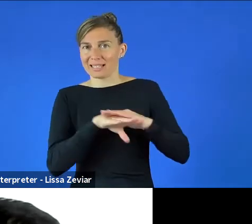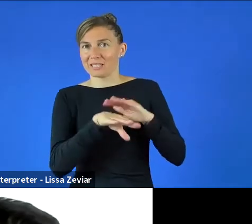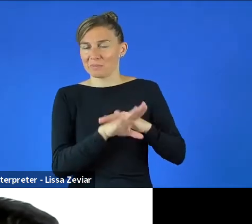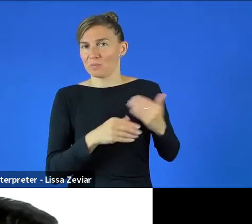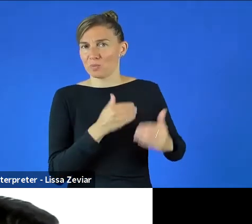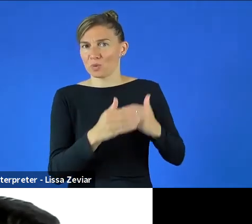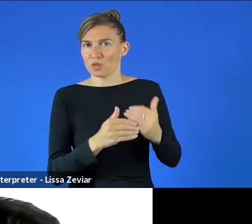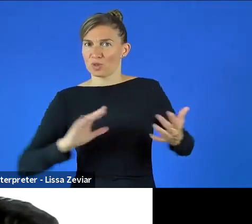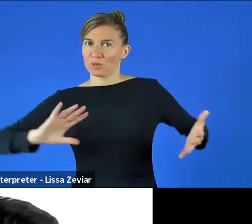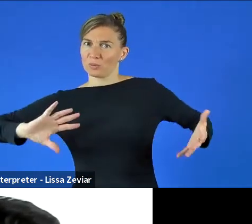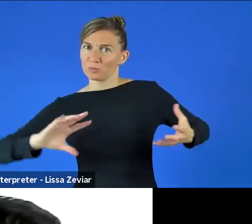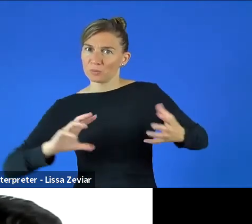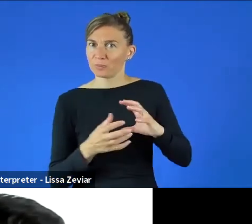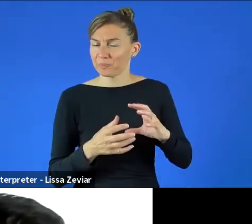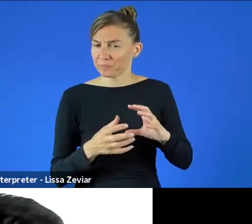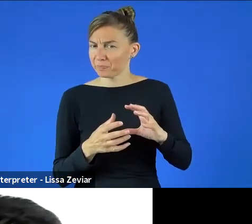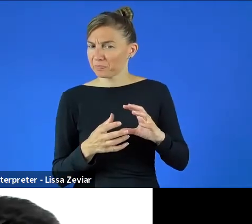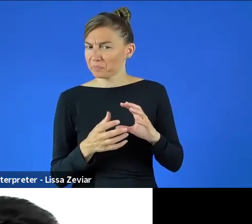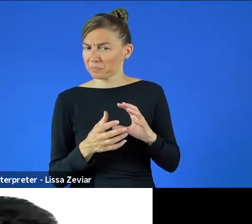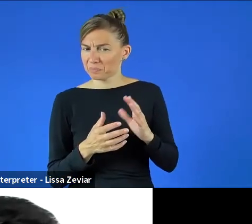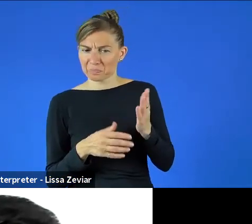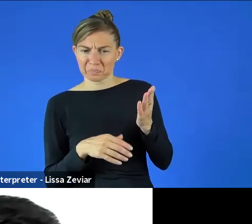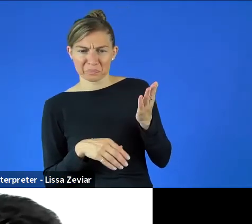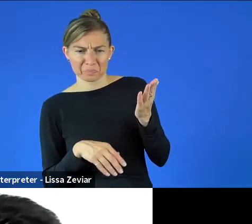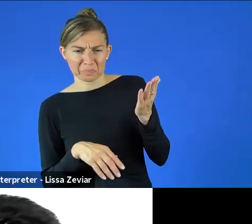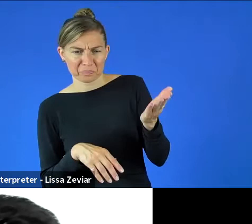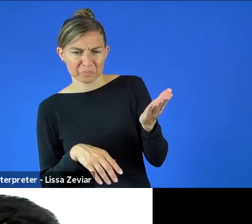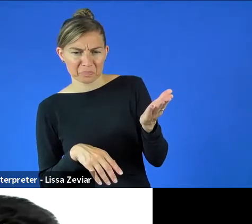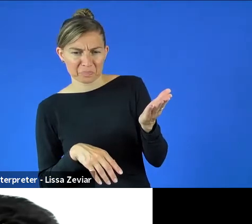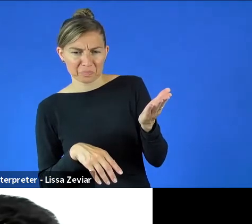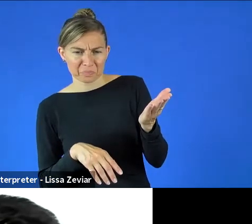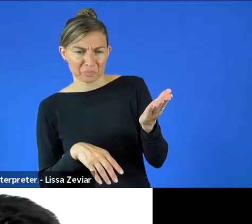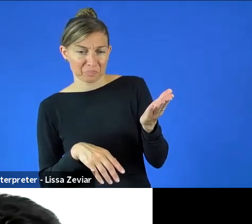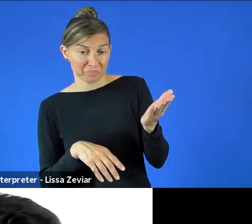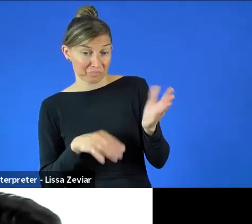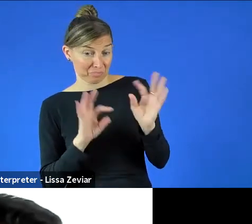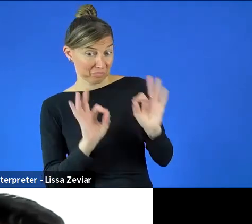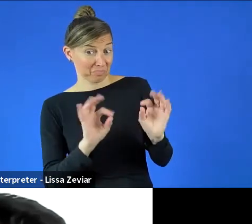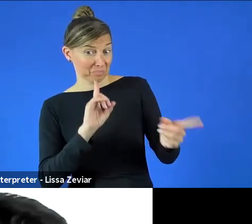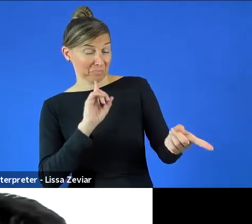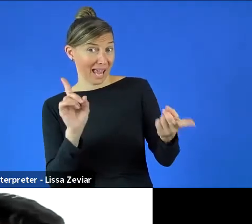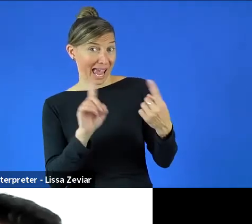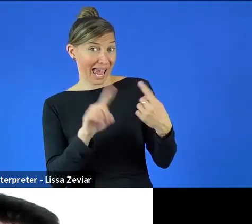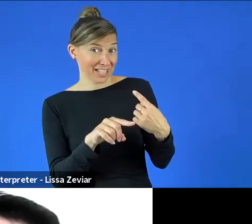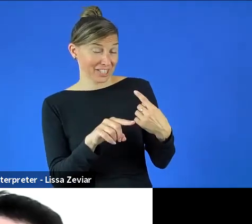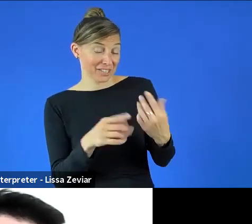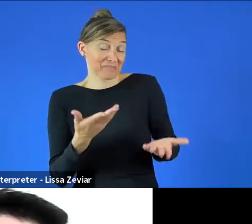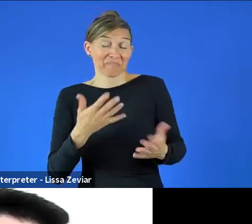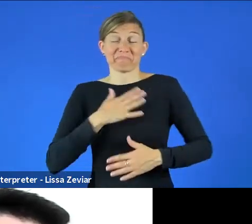So, I don't know if that is an answer to this. It is more my thoughts.